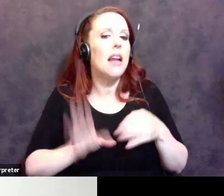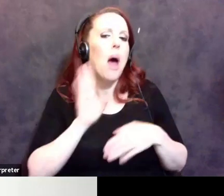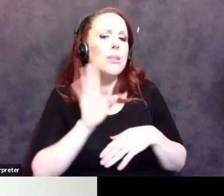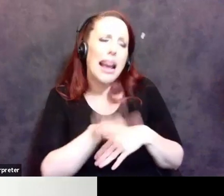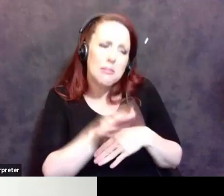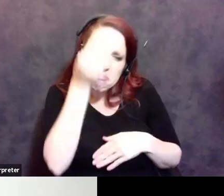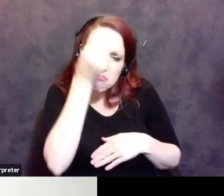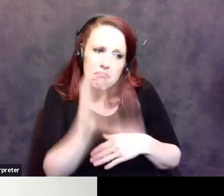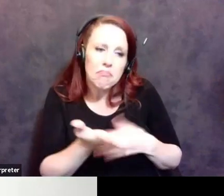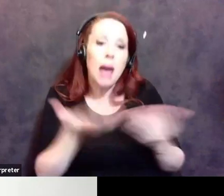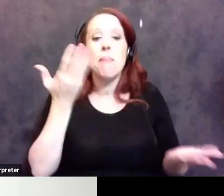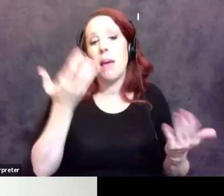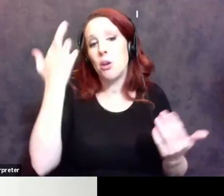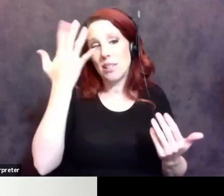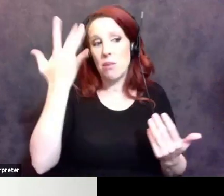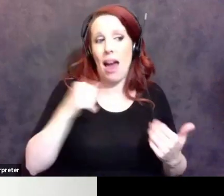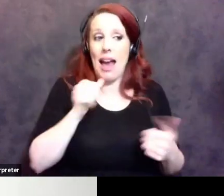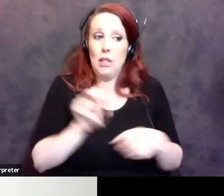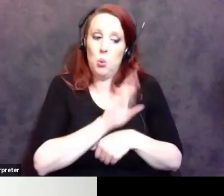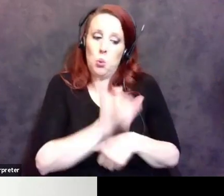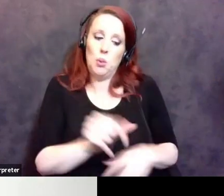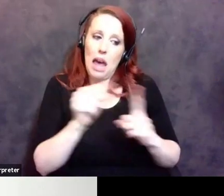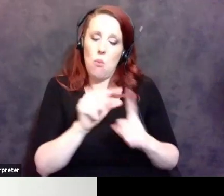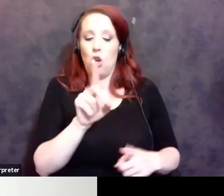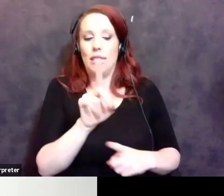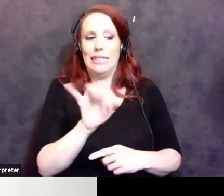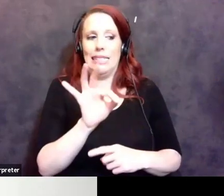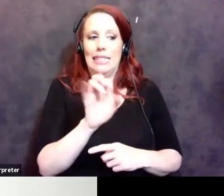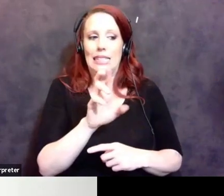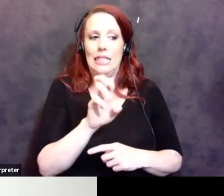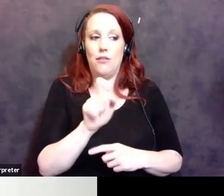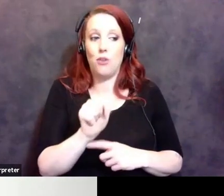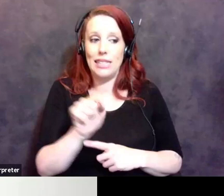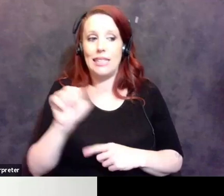is the reason why I don't use the word differently abled and here is a link to journalism guidelines